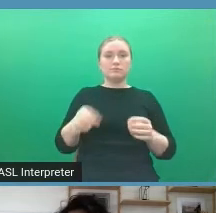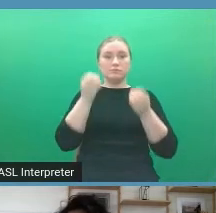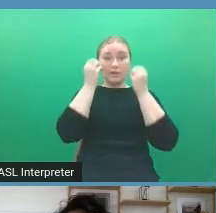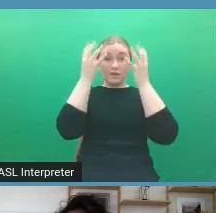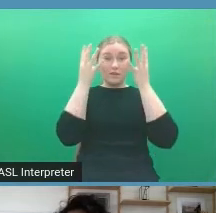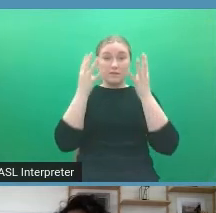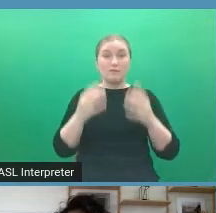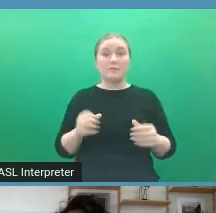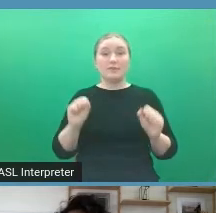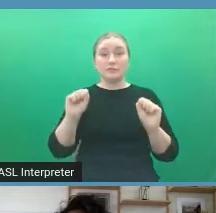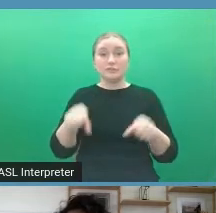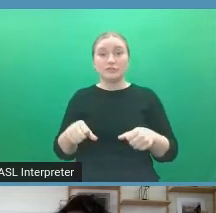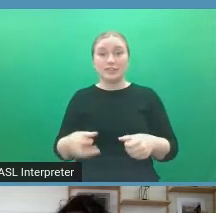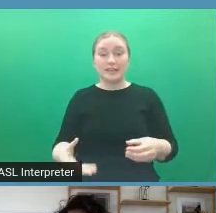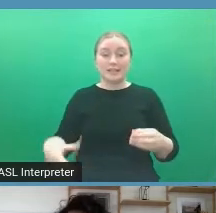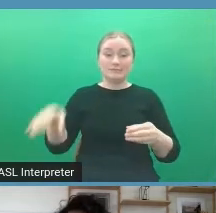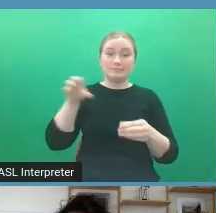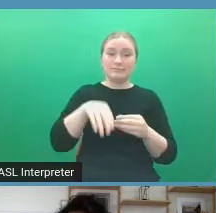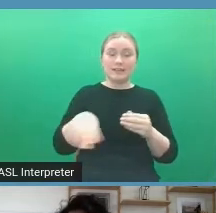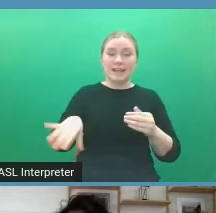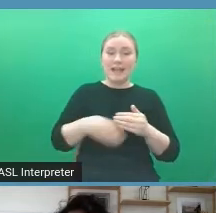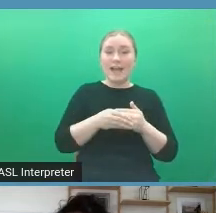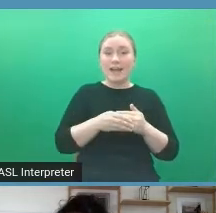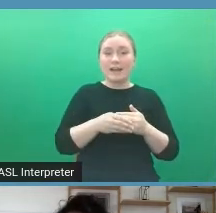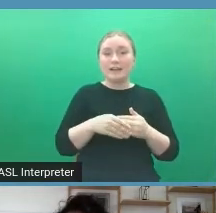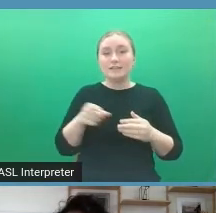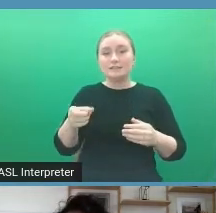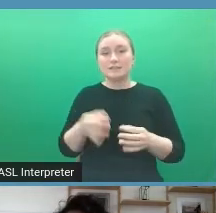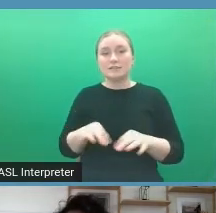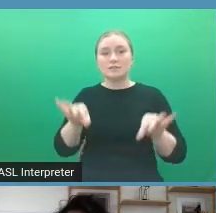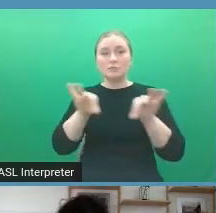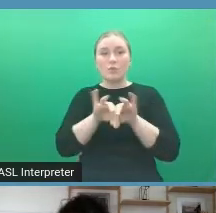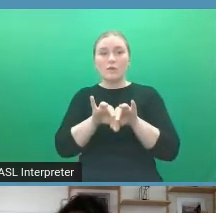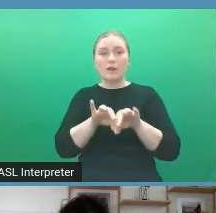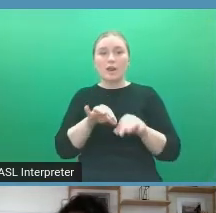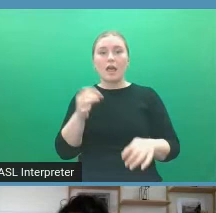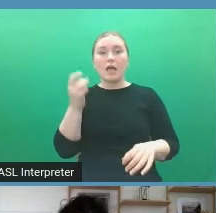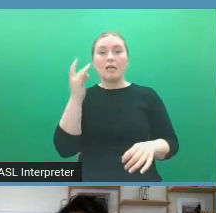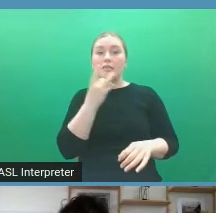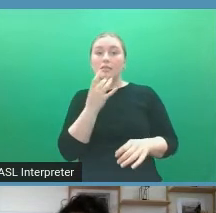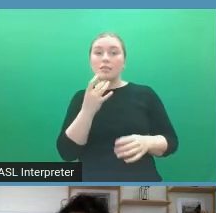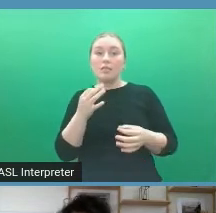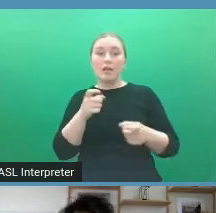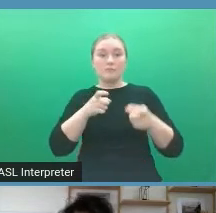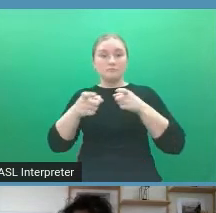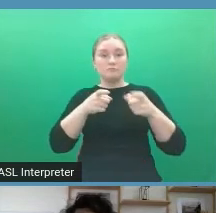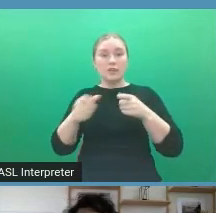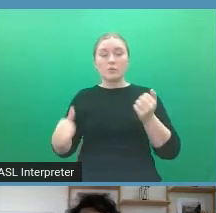Let's keep on that theme and think about like light management. Well in many galleries there's